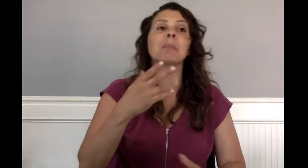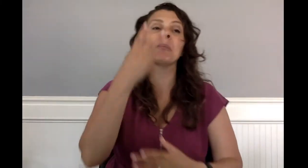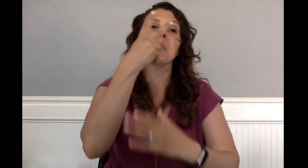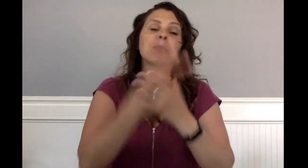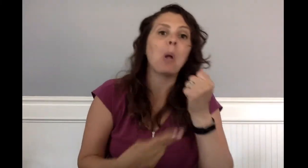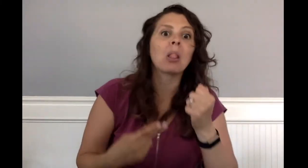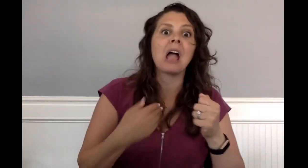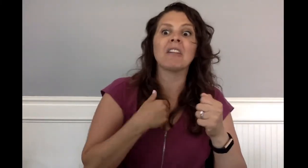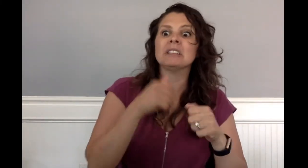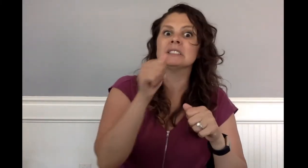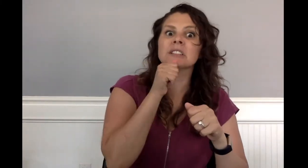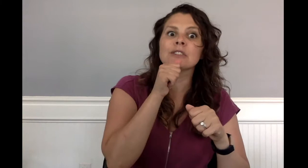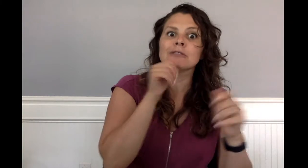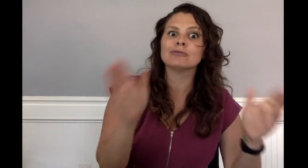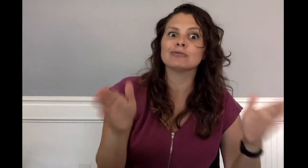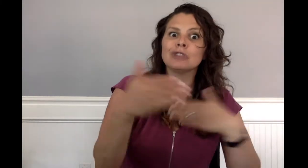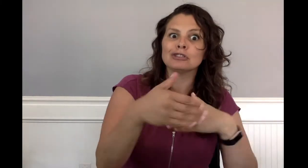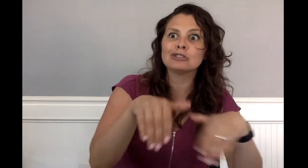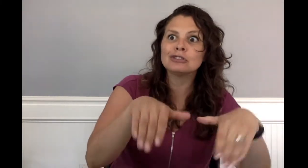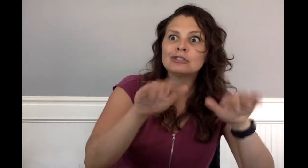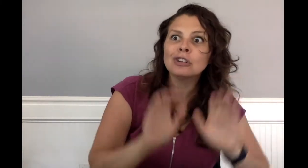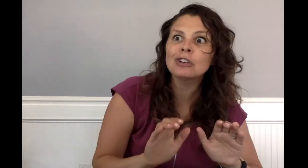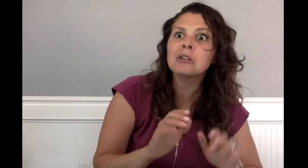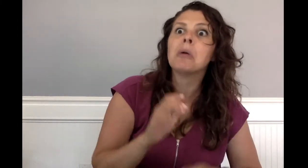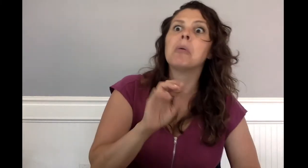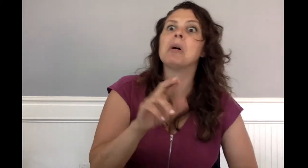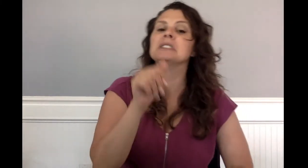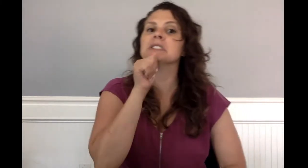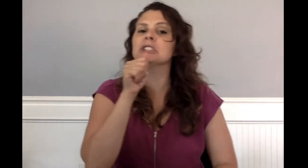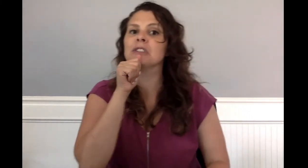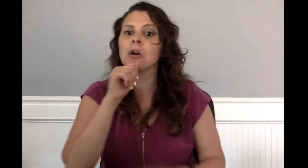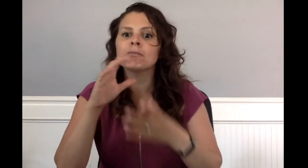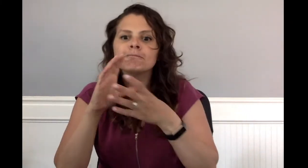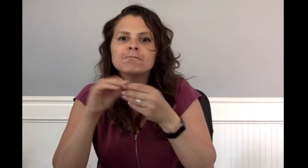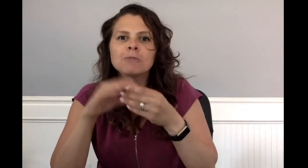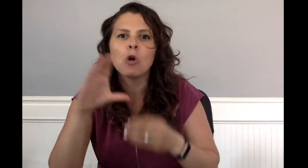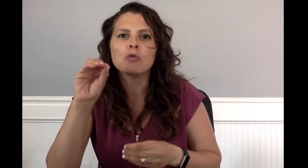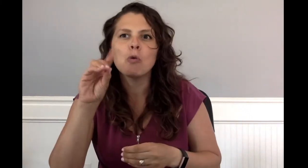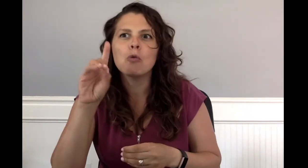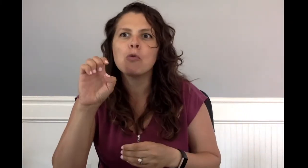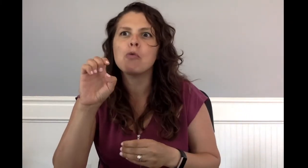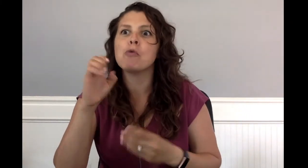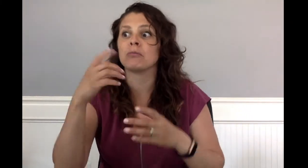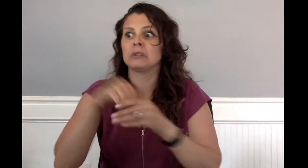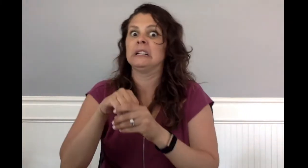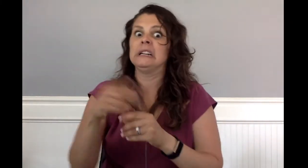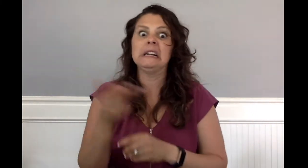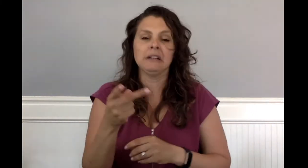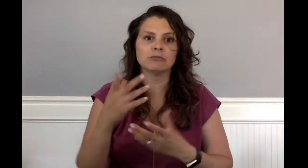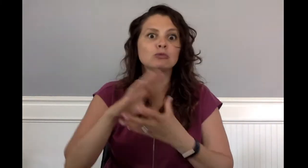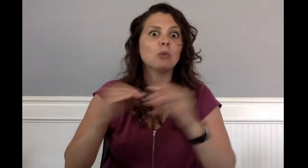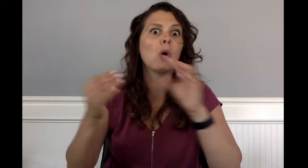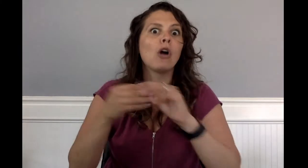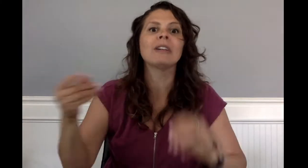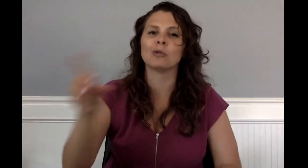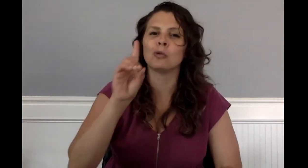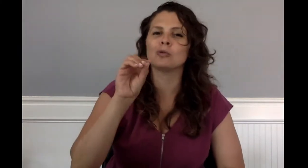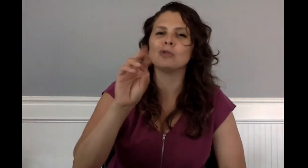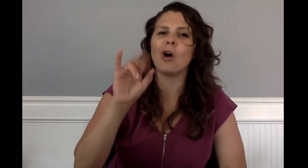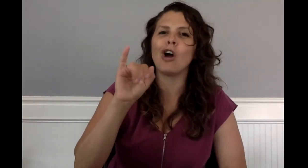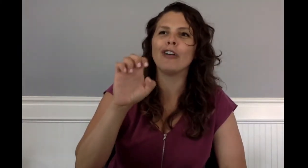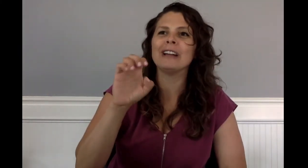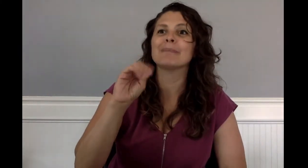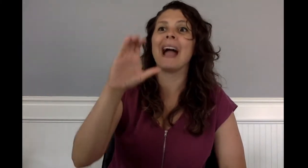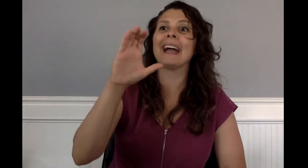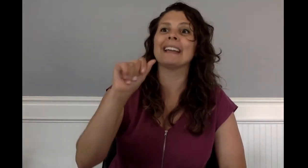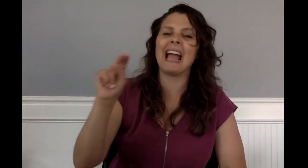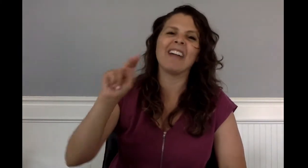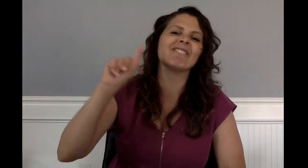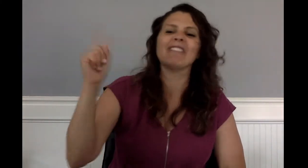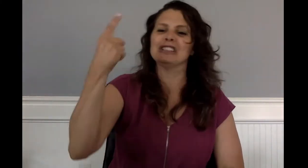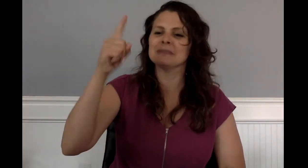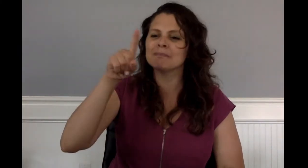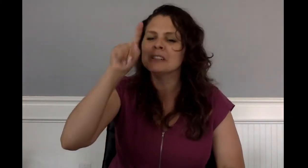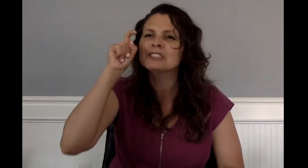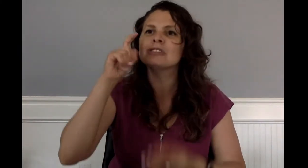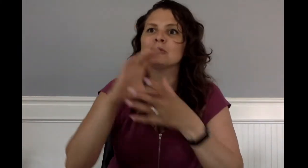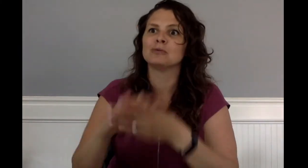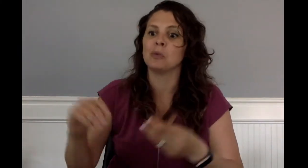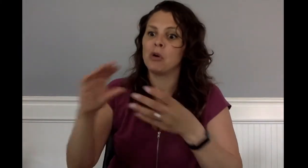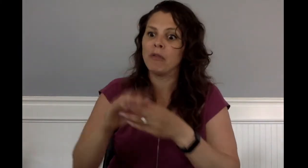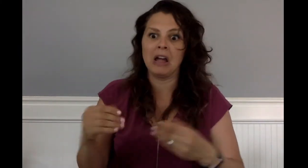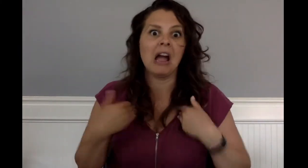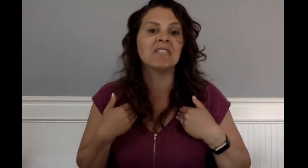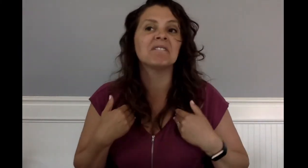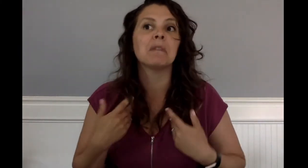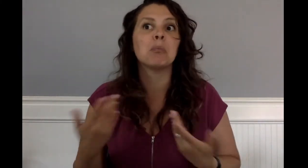Both a secret treasure and a hidden code were in Dorrie McCann’s first mystery!”